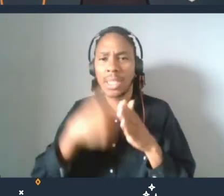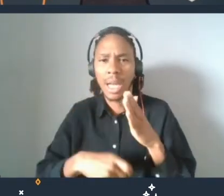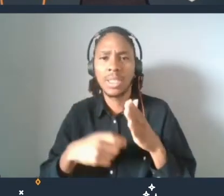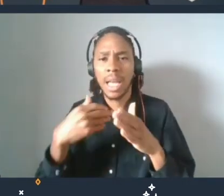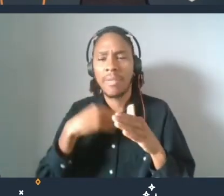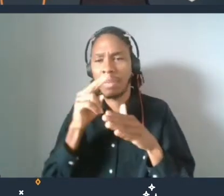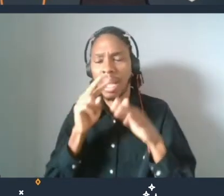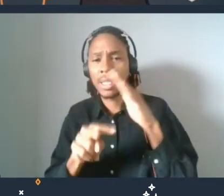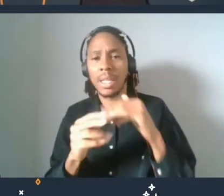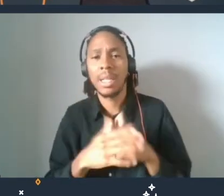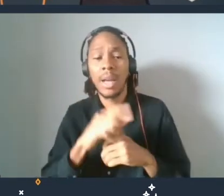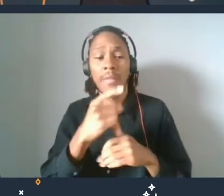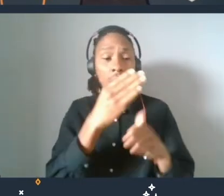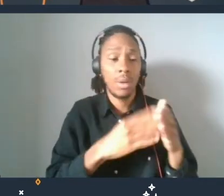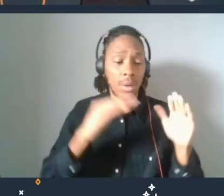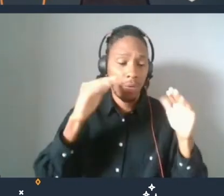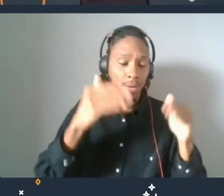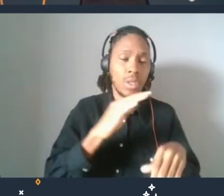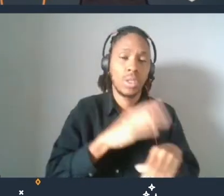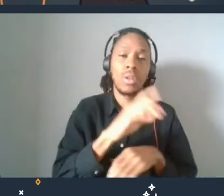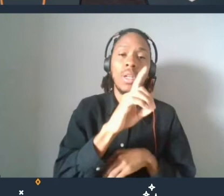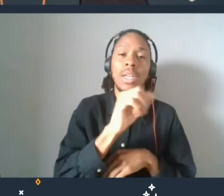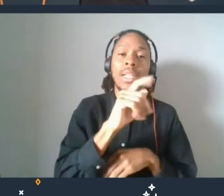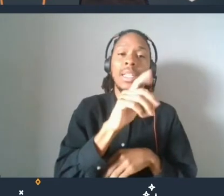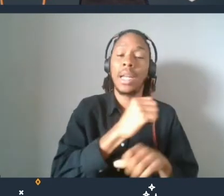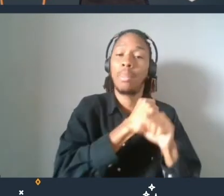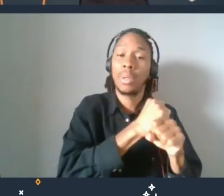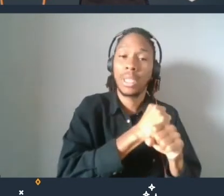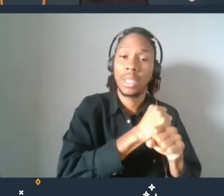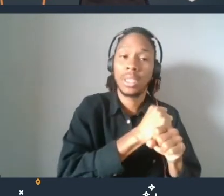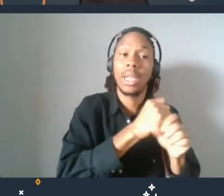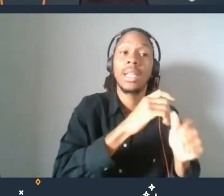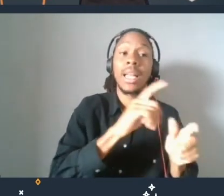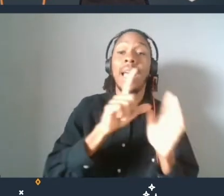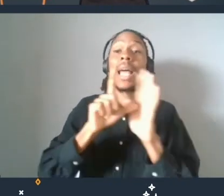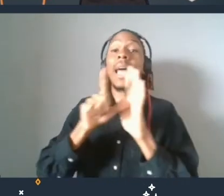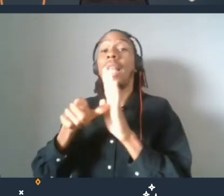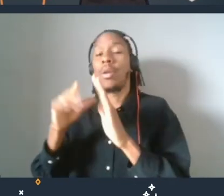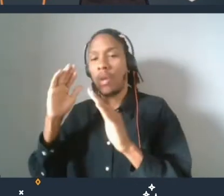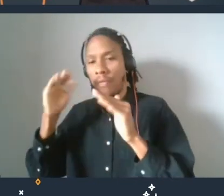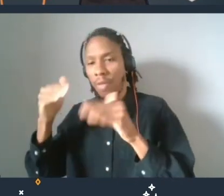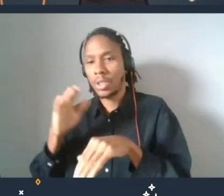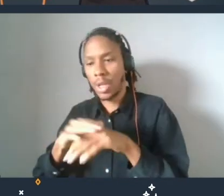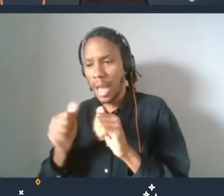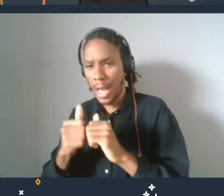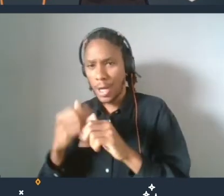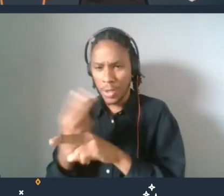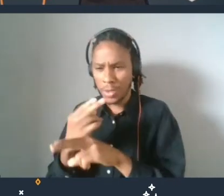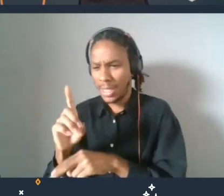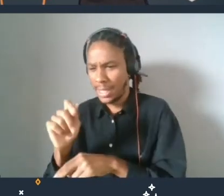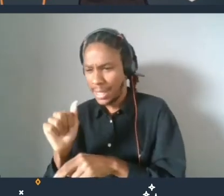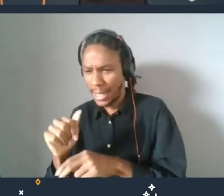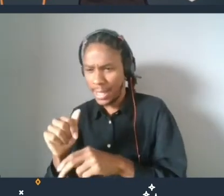is gonna focus on data protection and security, and the latter half of the day will focus on putting your data to work to optimize and transform it.